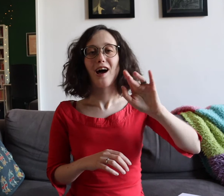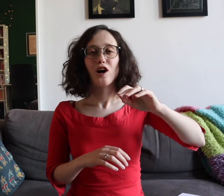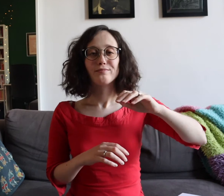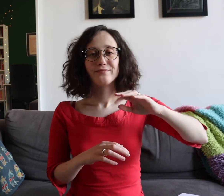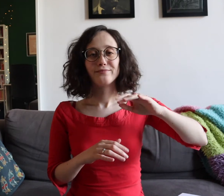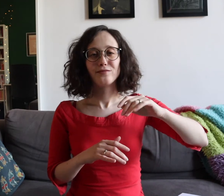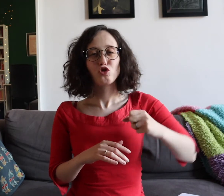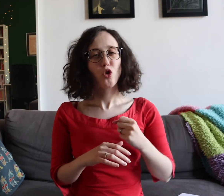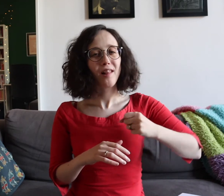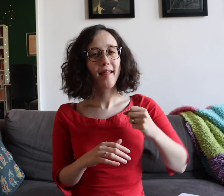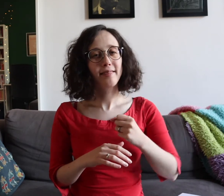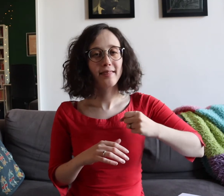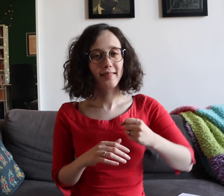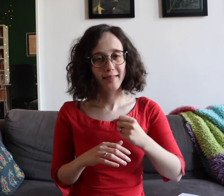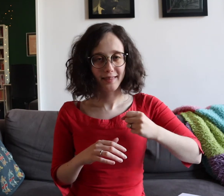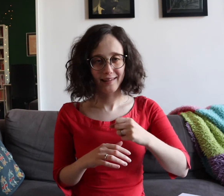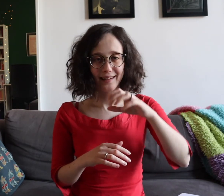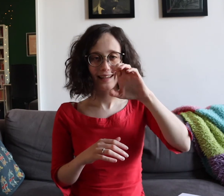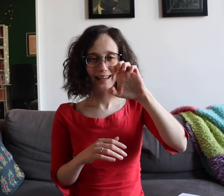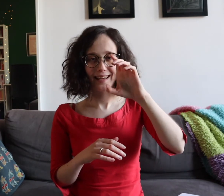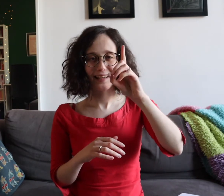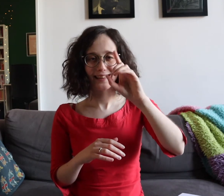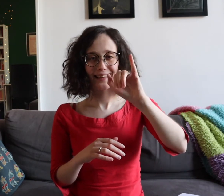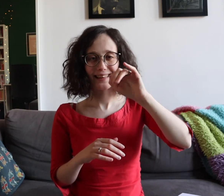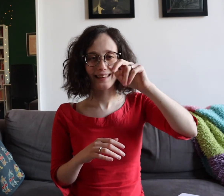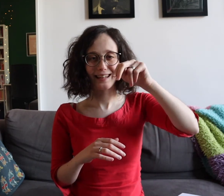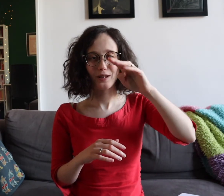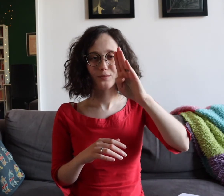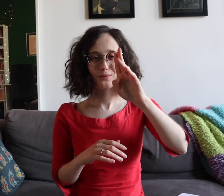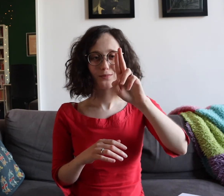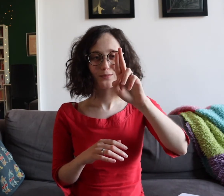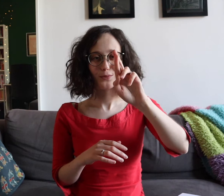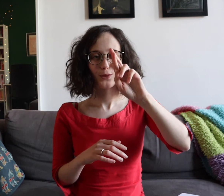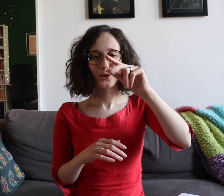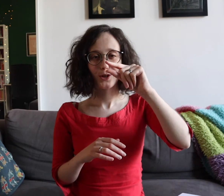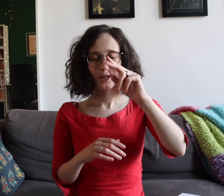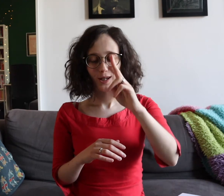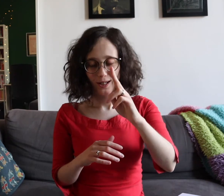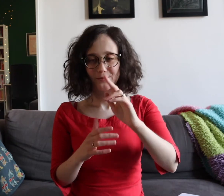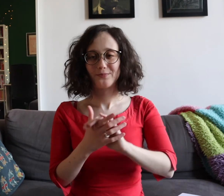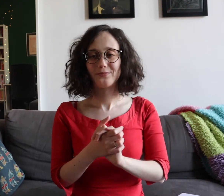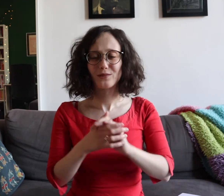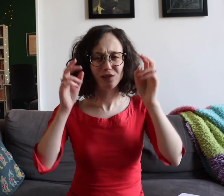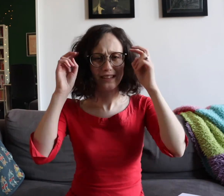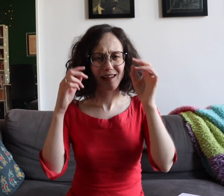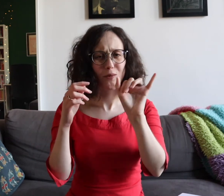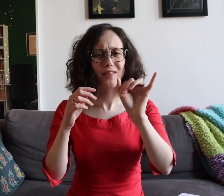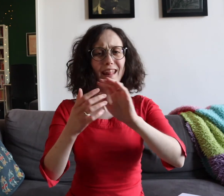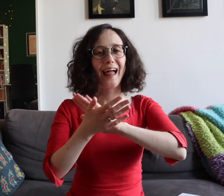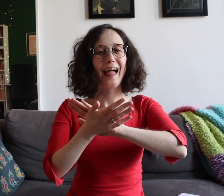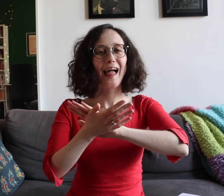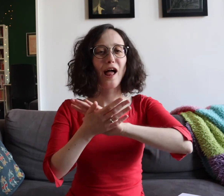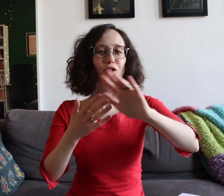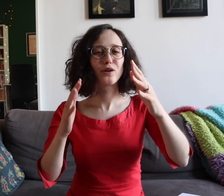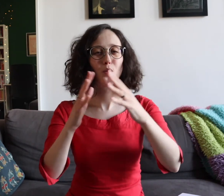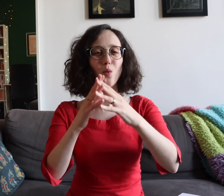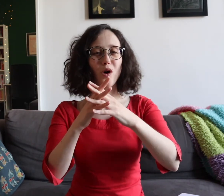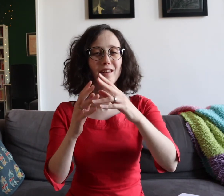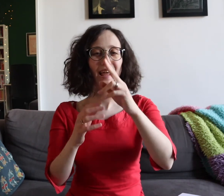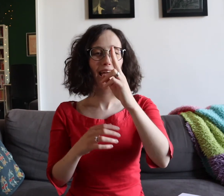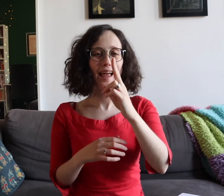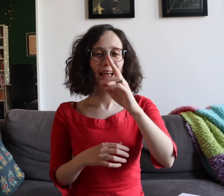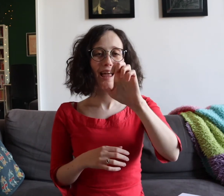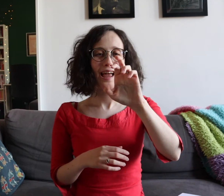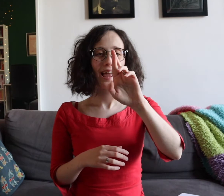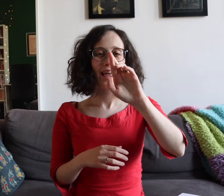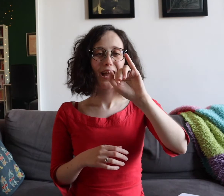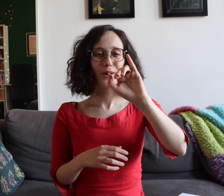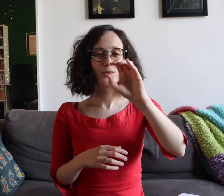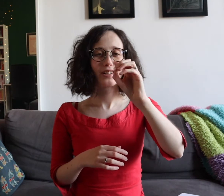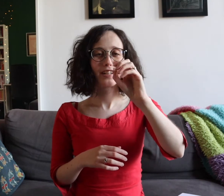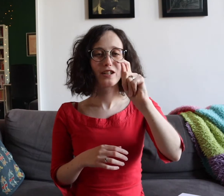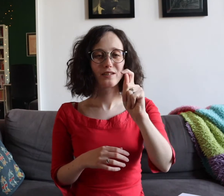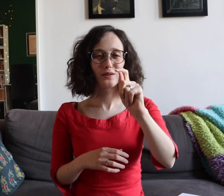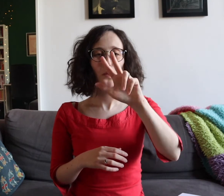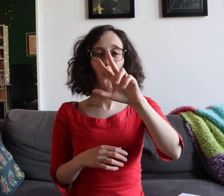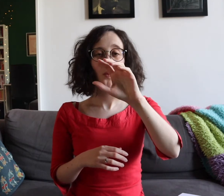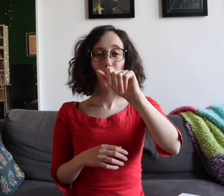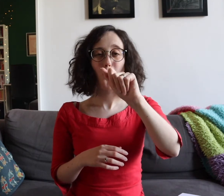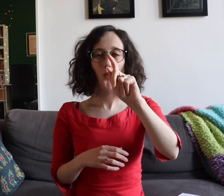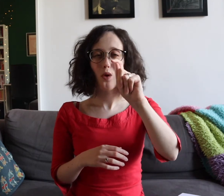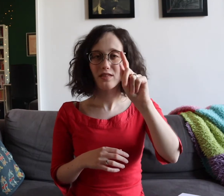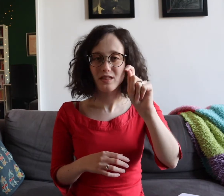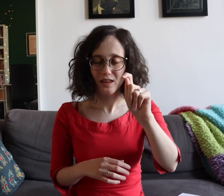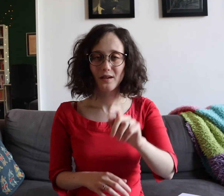Edinburgh in Scotland. The university was called Heriot Watt.